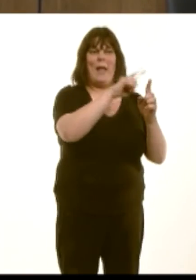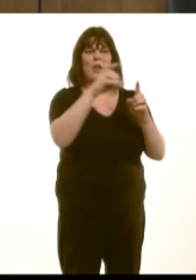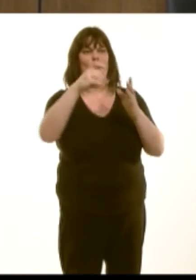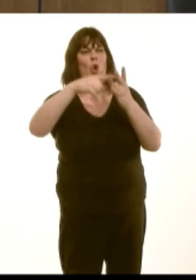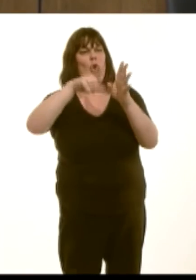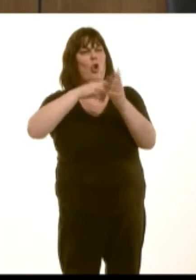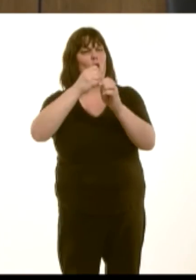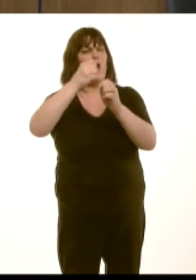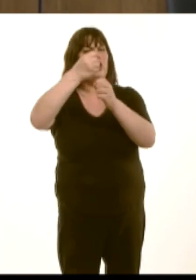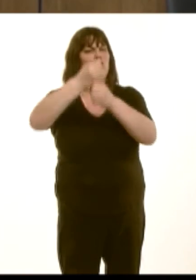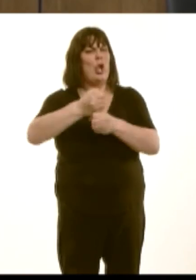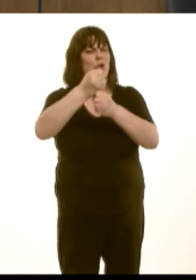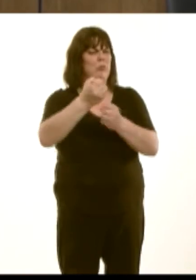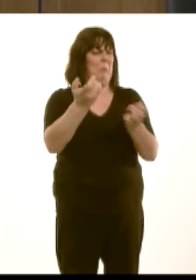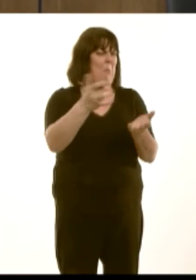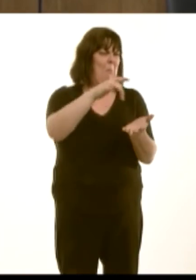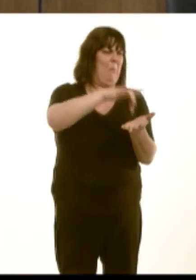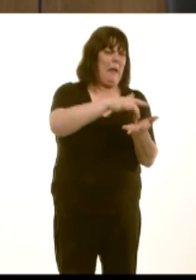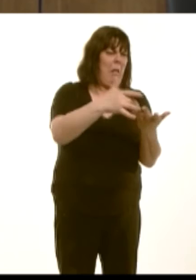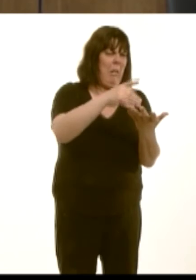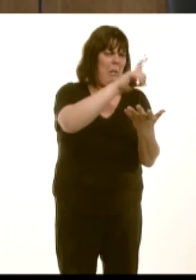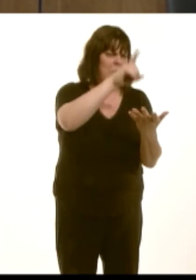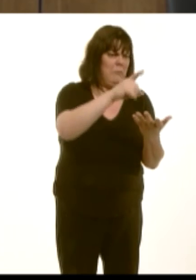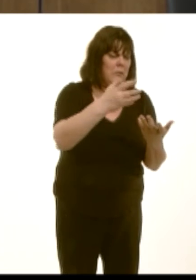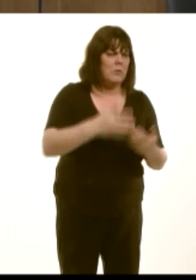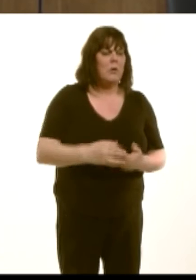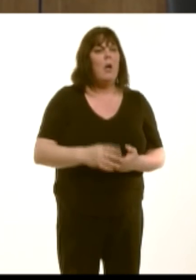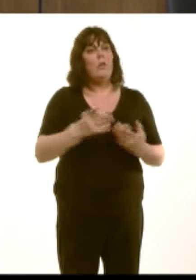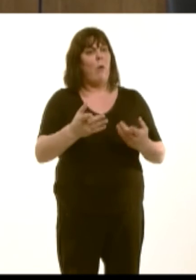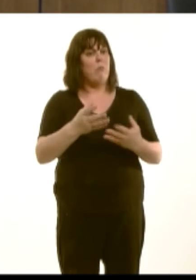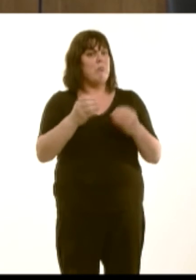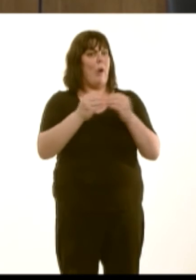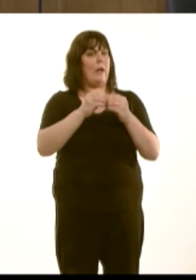So, Brackla railway station, although in principle welcome, is something that is problematic